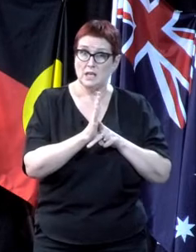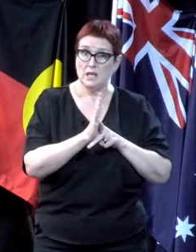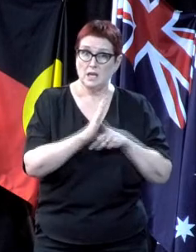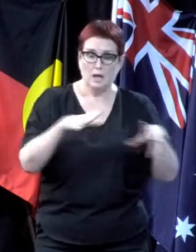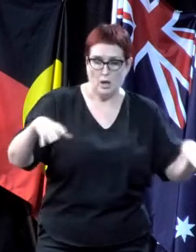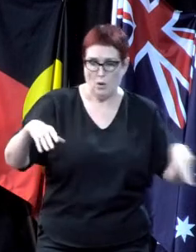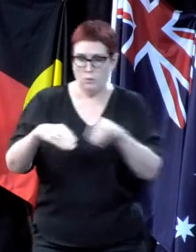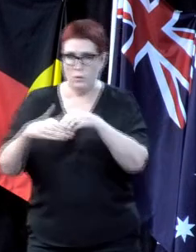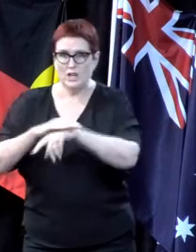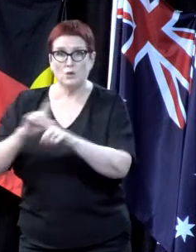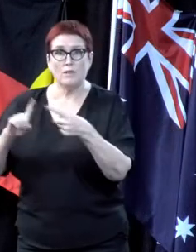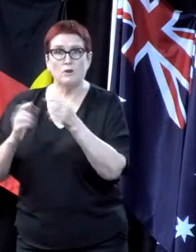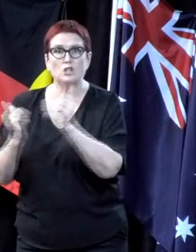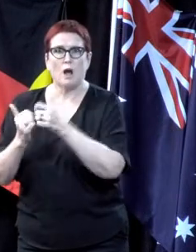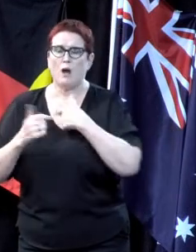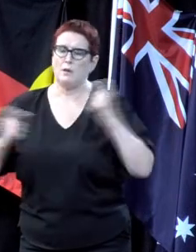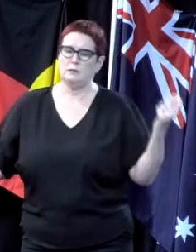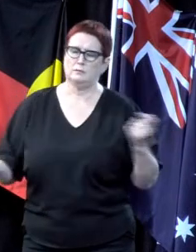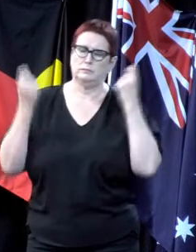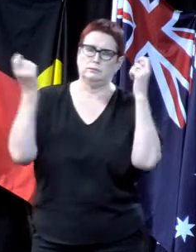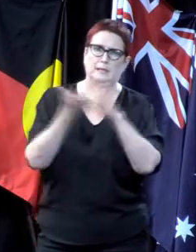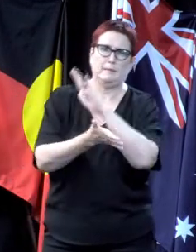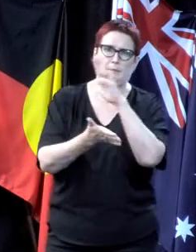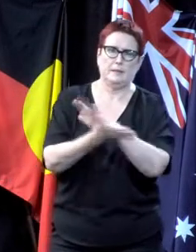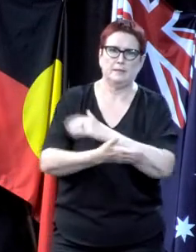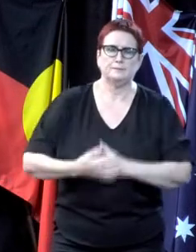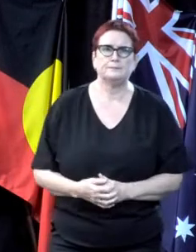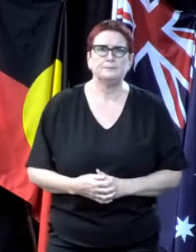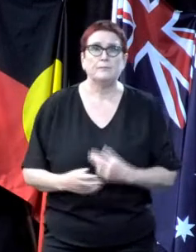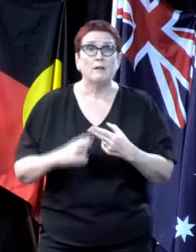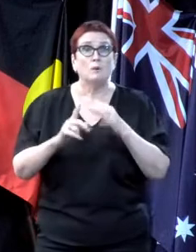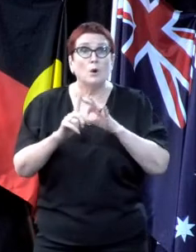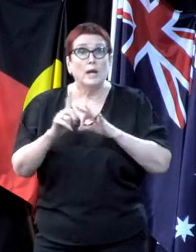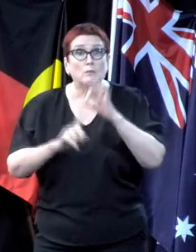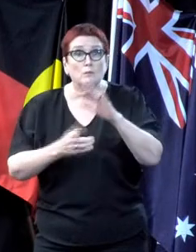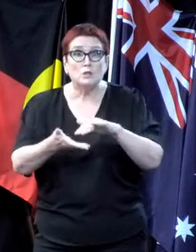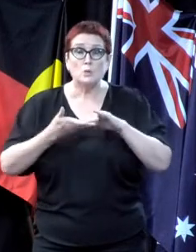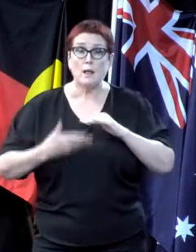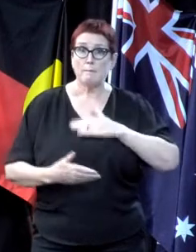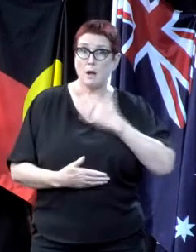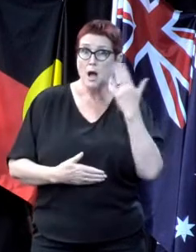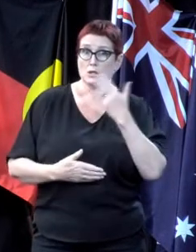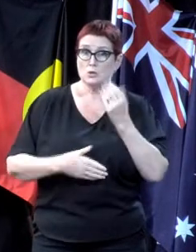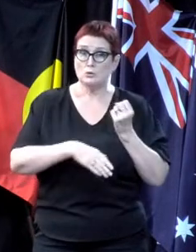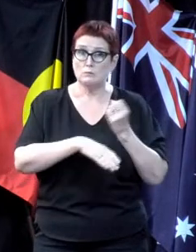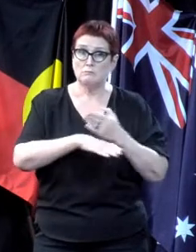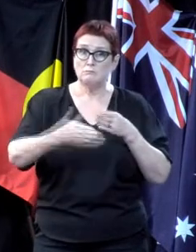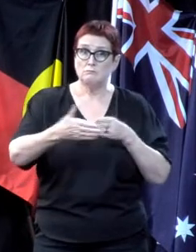In terms of improvements which would specifically assist Ingham High overcome barriers for the future, it’s all around resourcing.